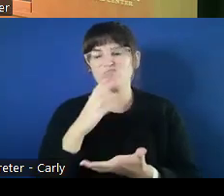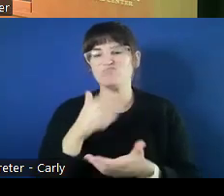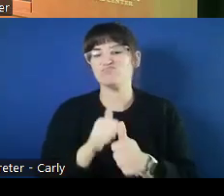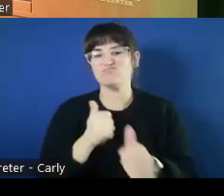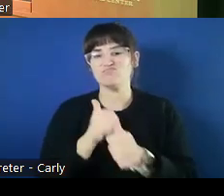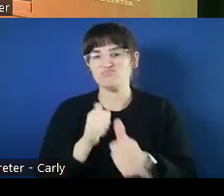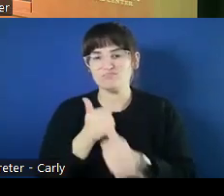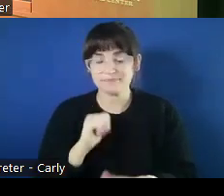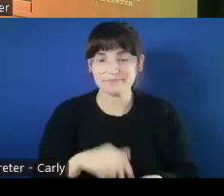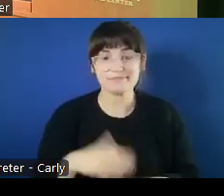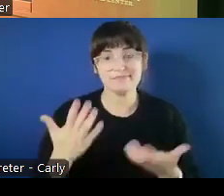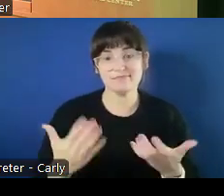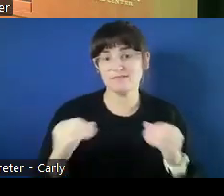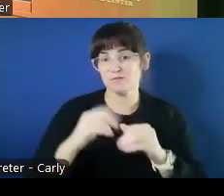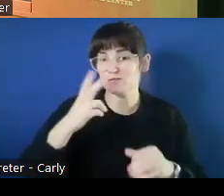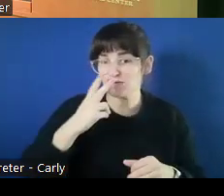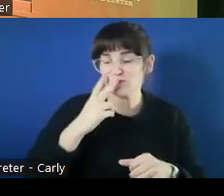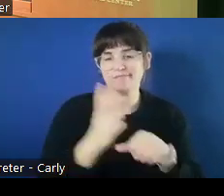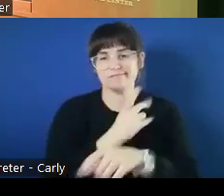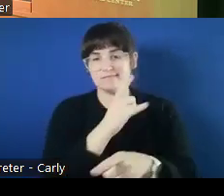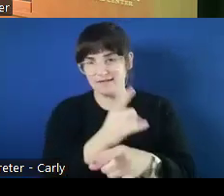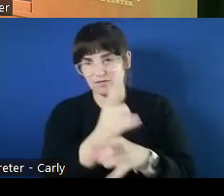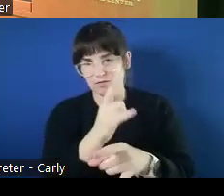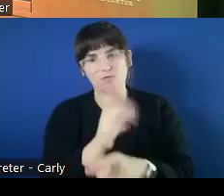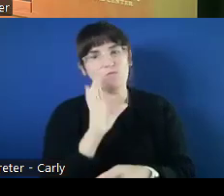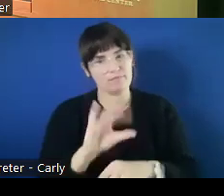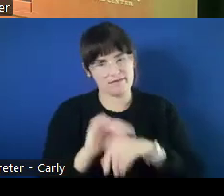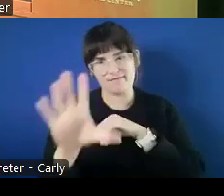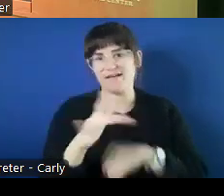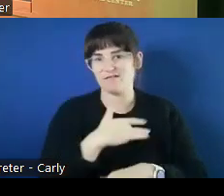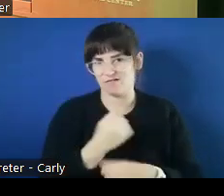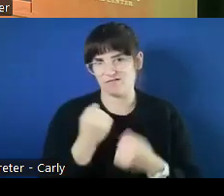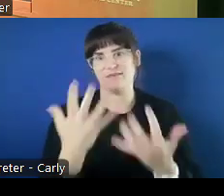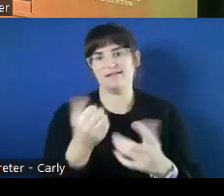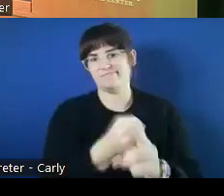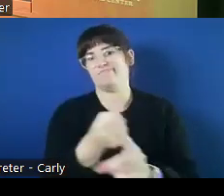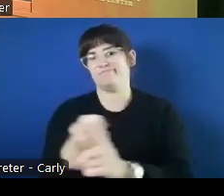more likely to smoke or use alcohol which can certainly affect your heart in multiple ways